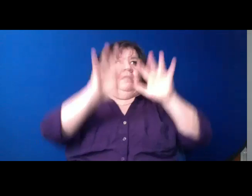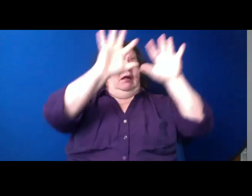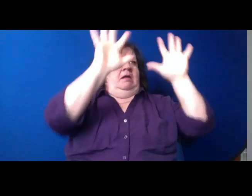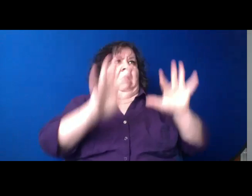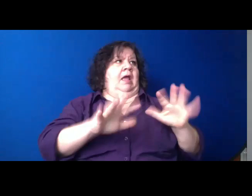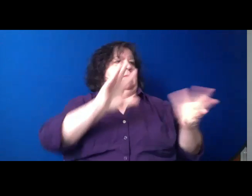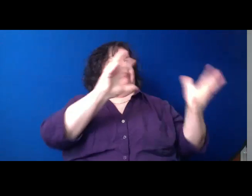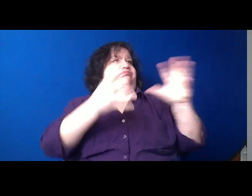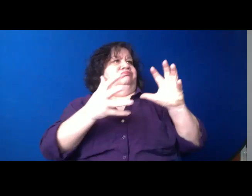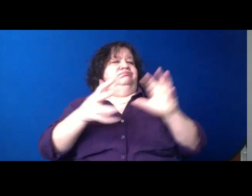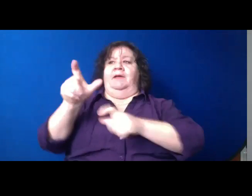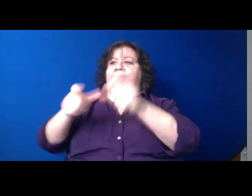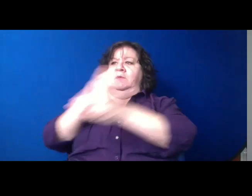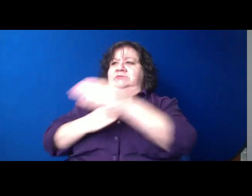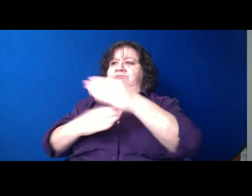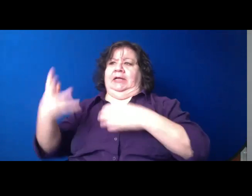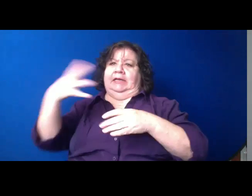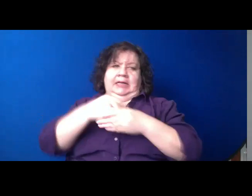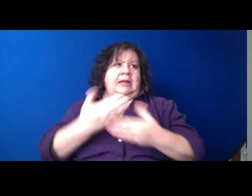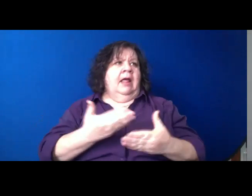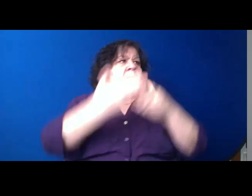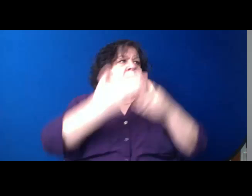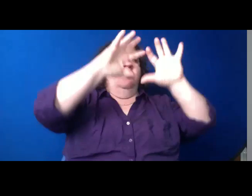one important point about the session today is that it's not a kind of formal